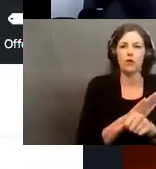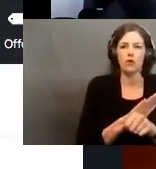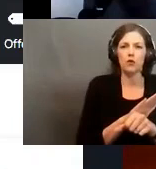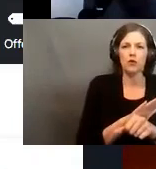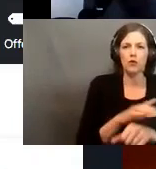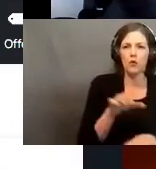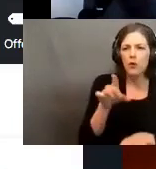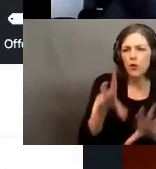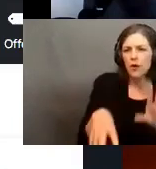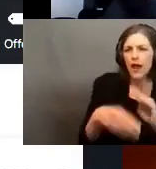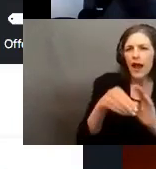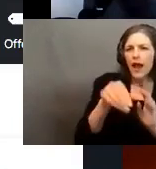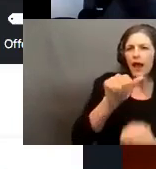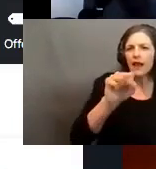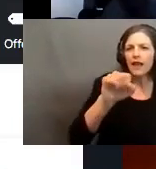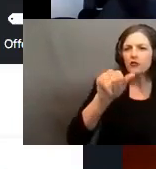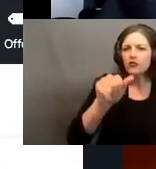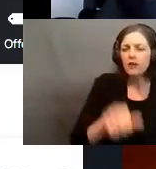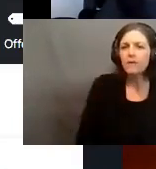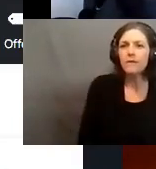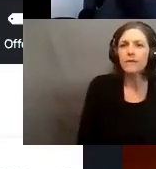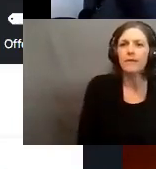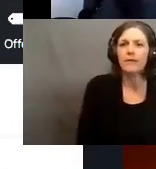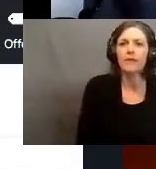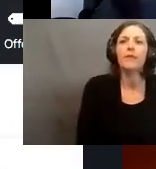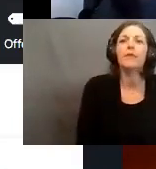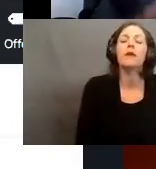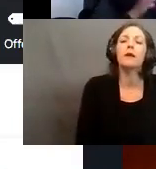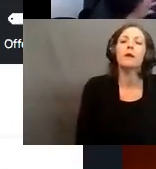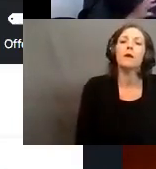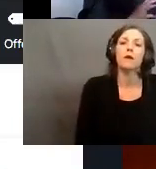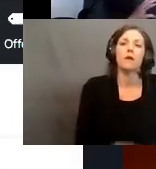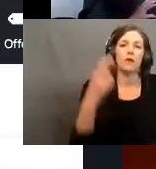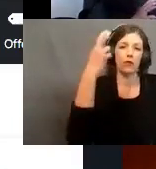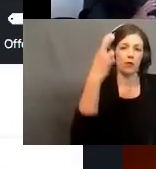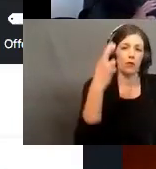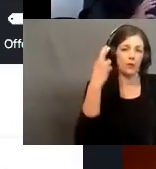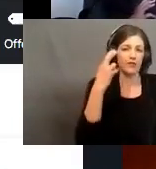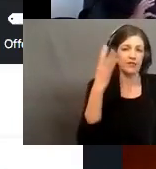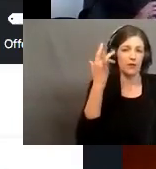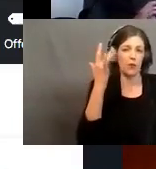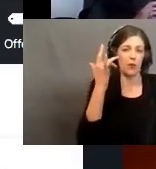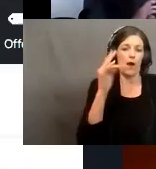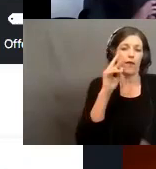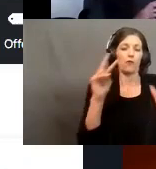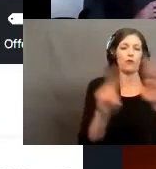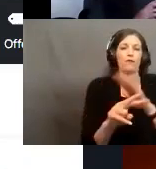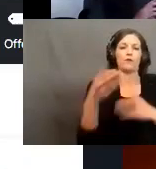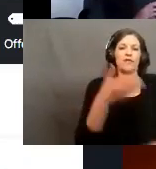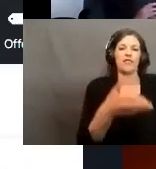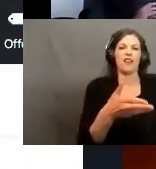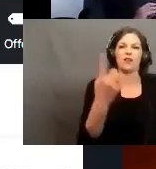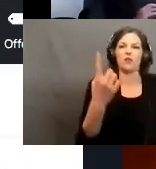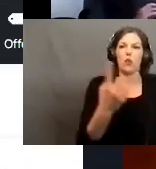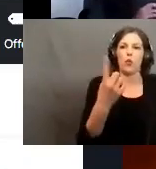to that, Aasia ? 12:45:09 The reason the preview is there 12:45:14 , is so you can verify that your